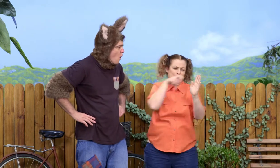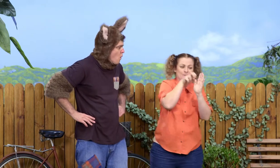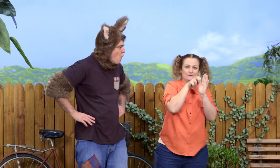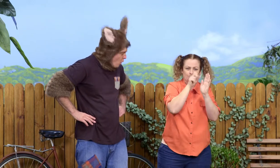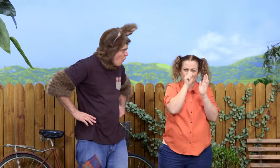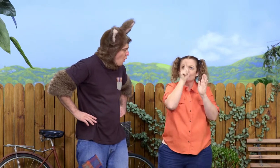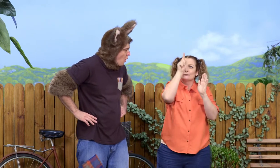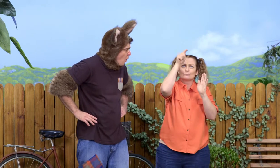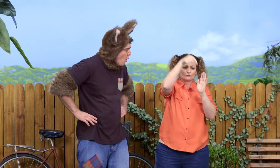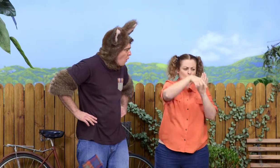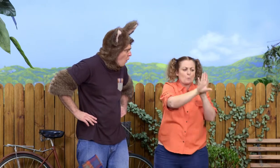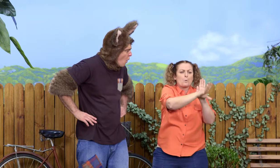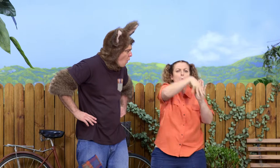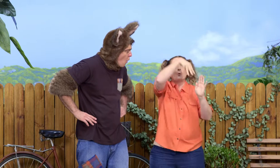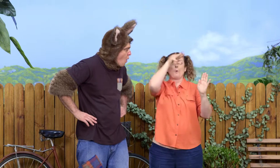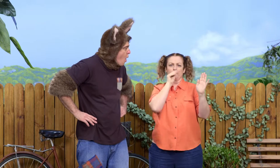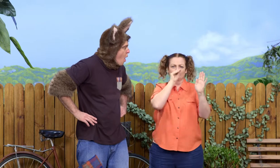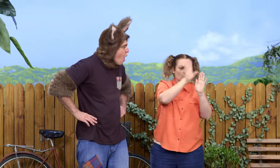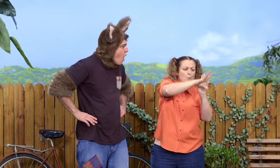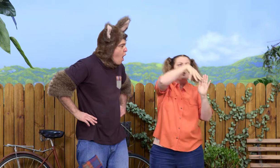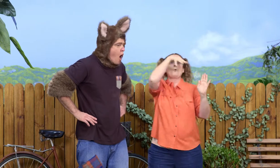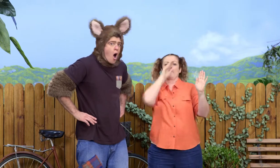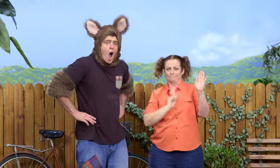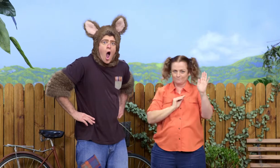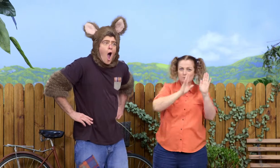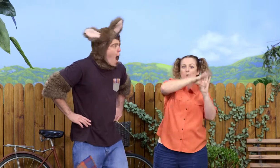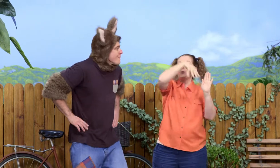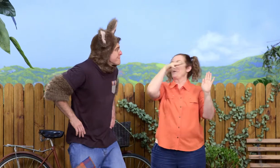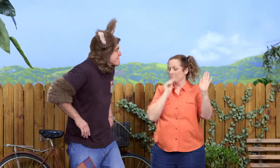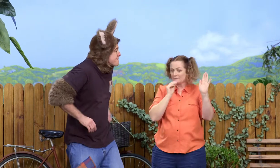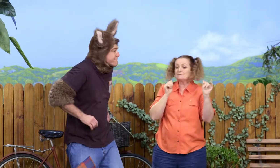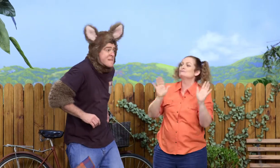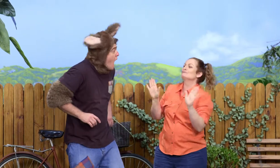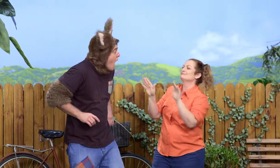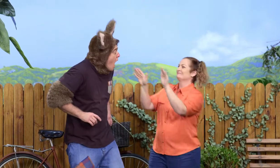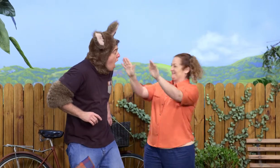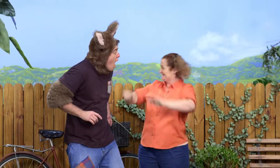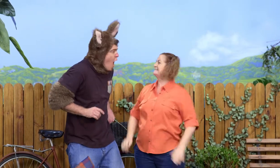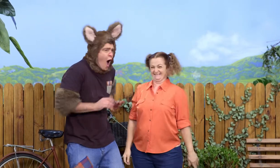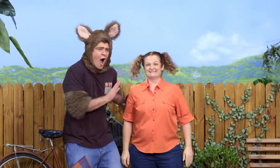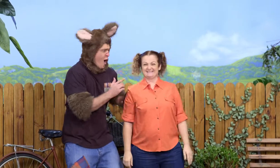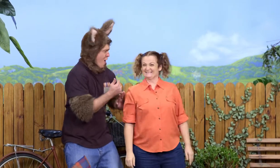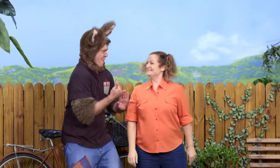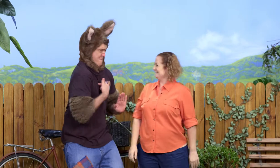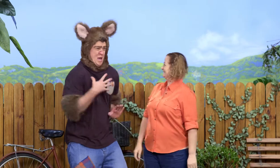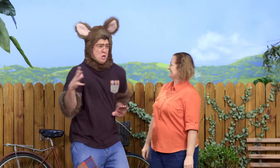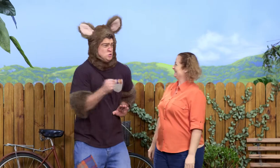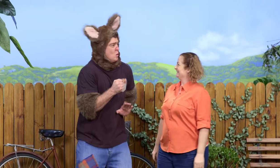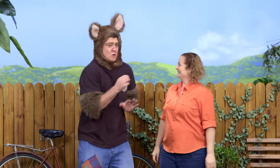They drink it by sucking it up through their proboscis. And then...they fly away. Oh.